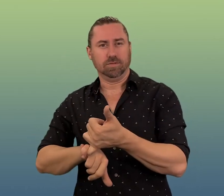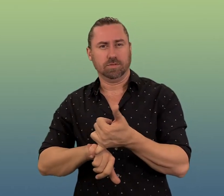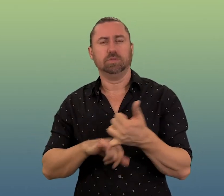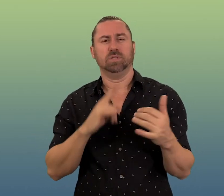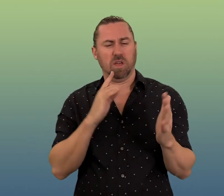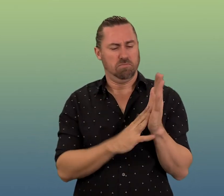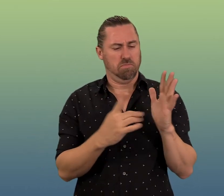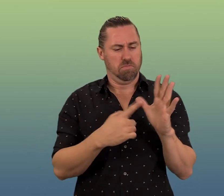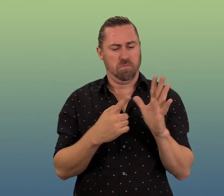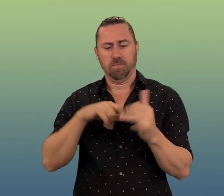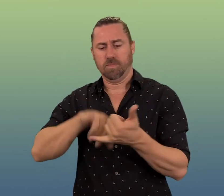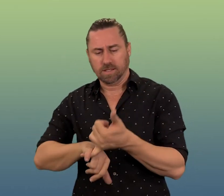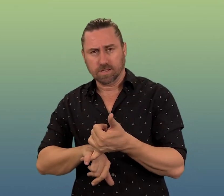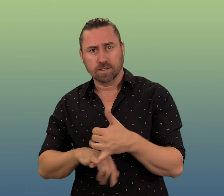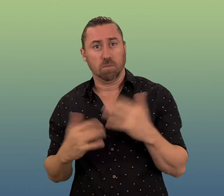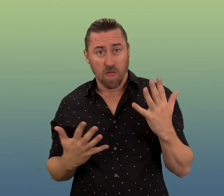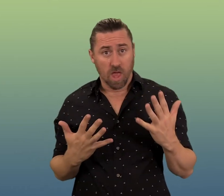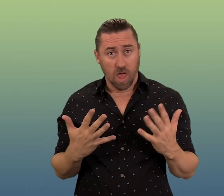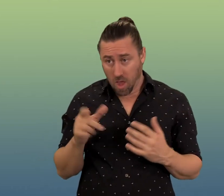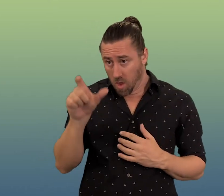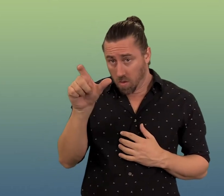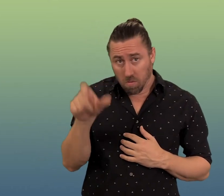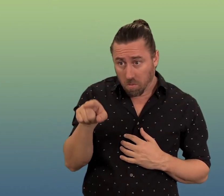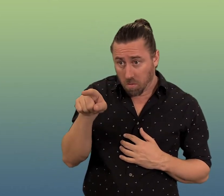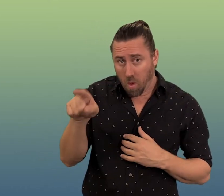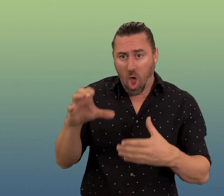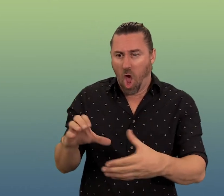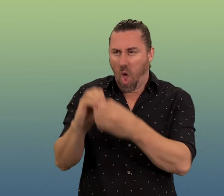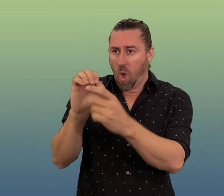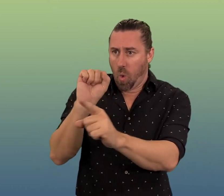Mobility as a Service describes a shift away from personally owned